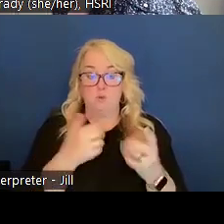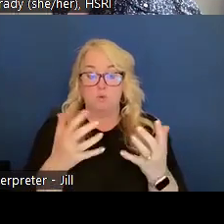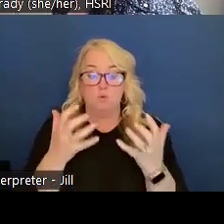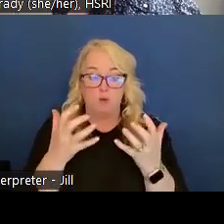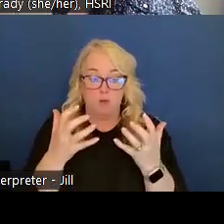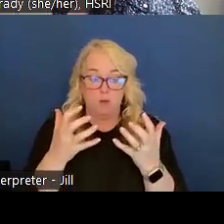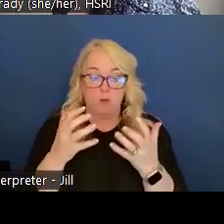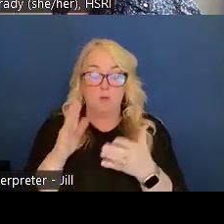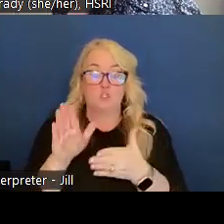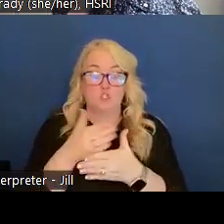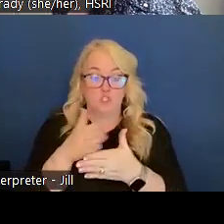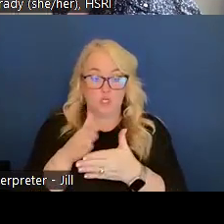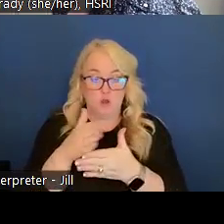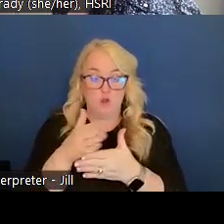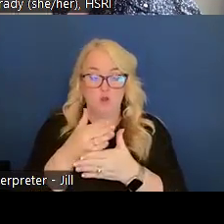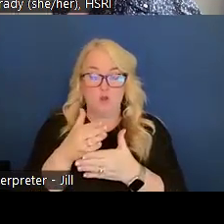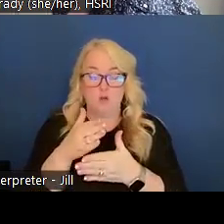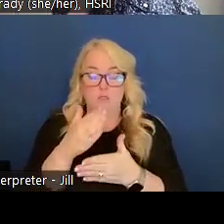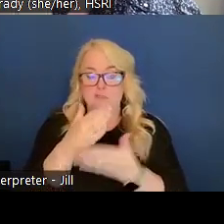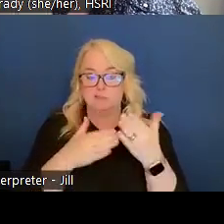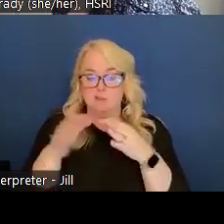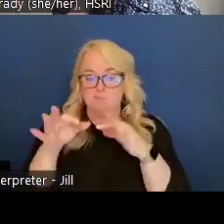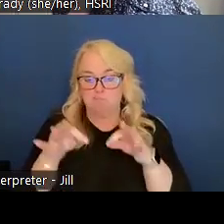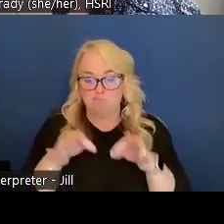share some logistics with you. We'll have some great